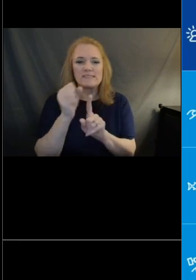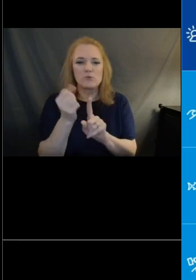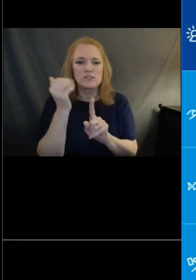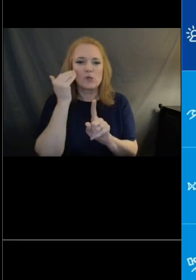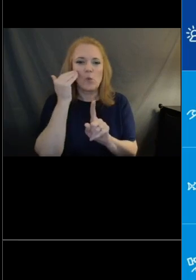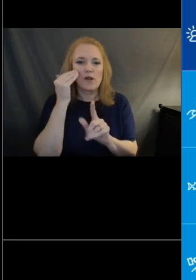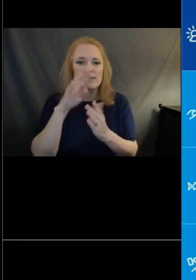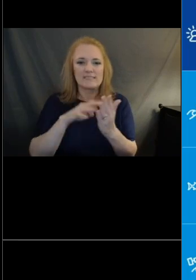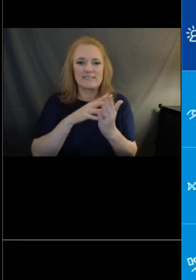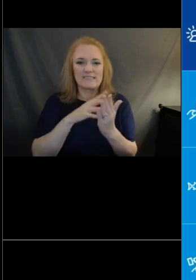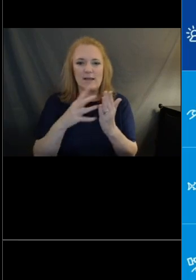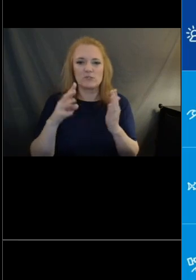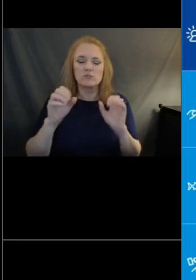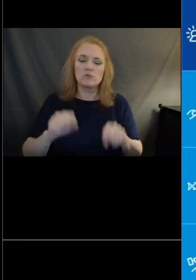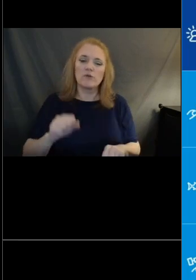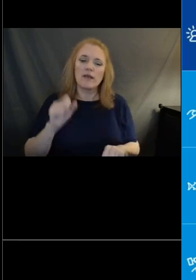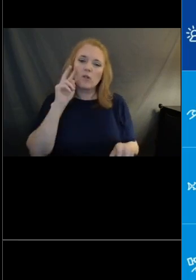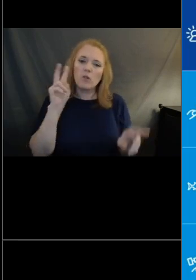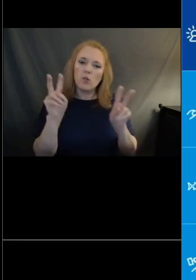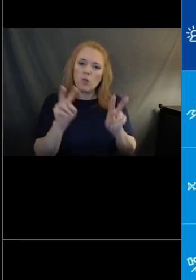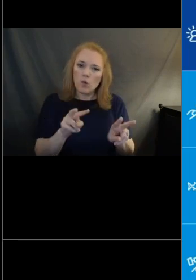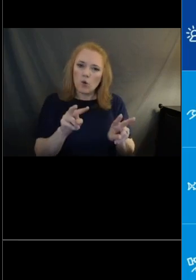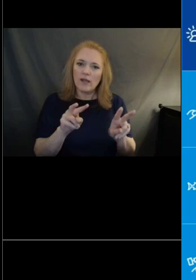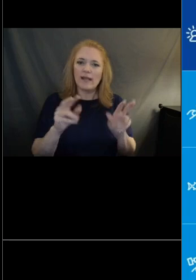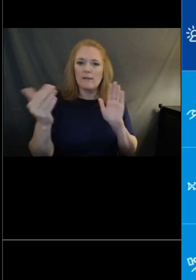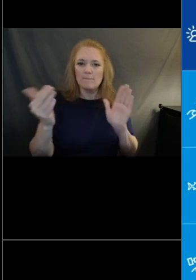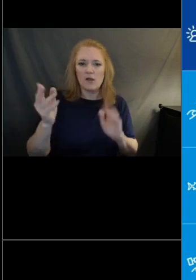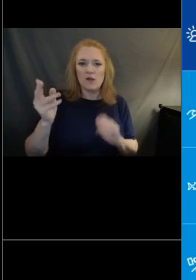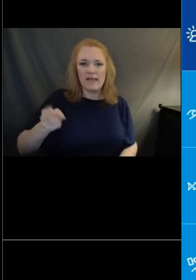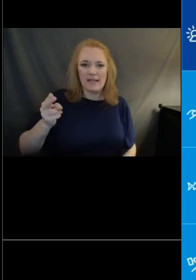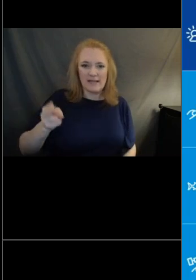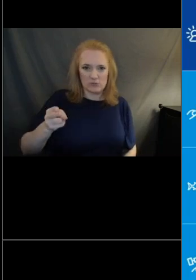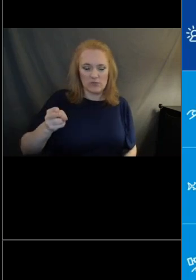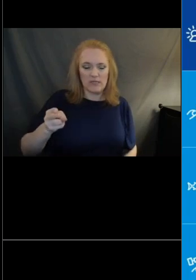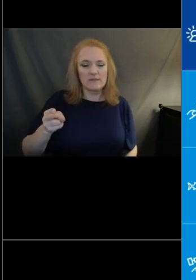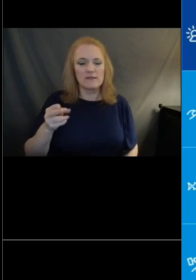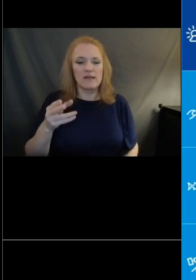the historic context of some of these heat events. And then there's a Weather in Context